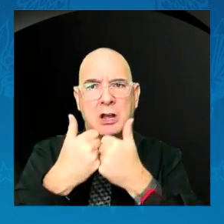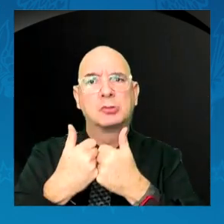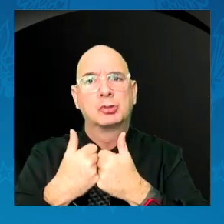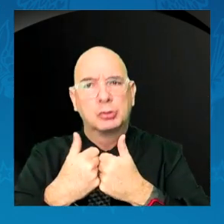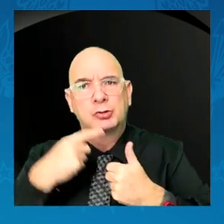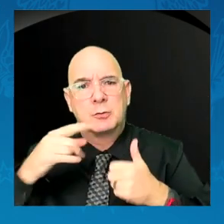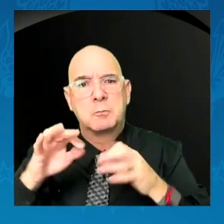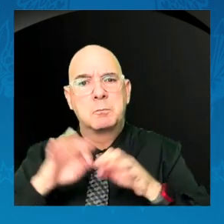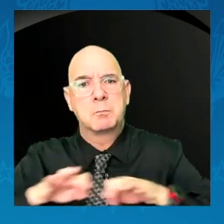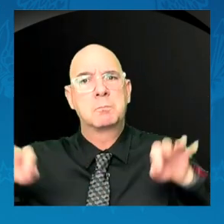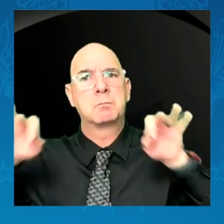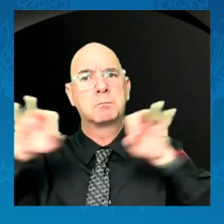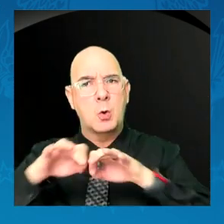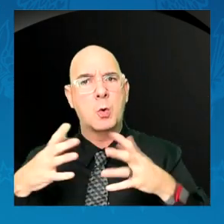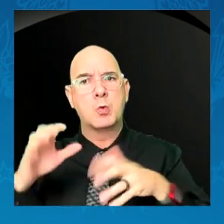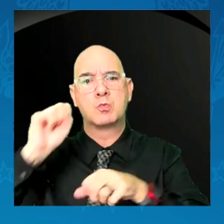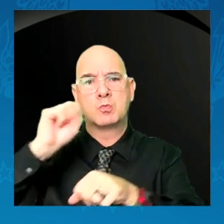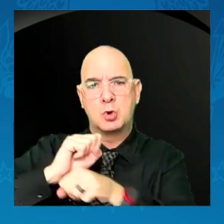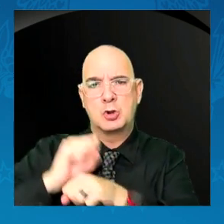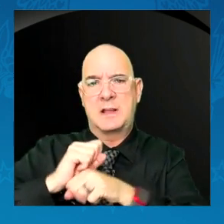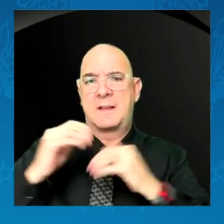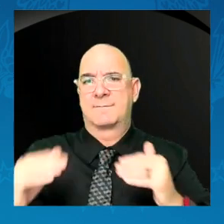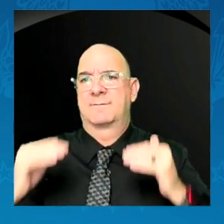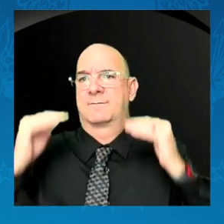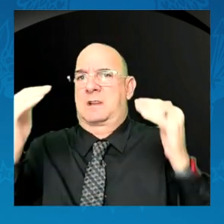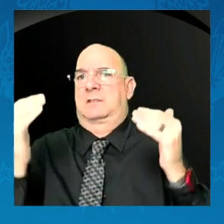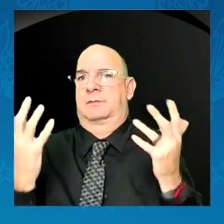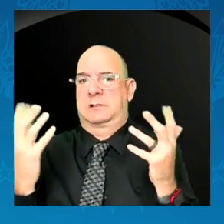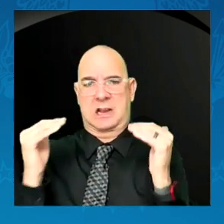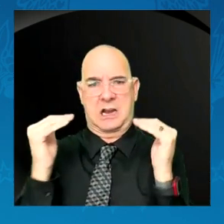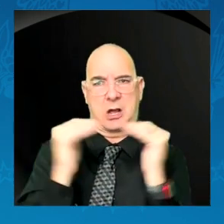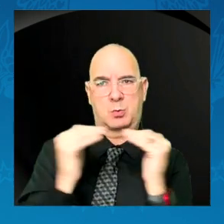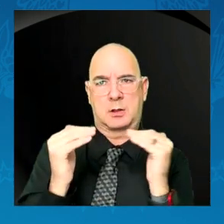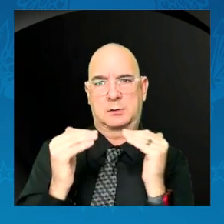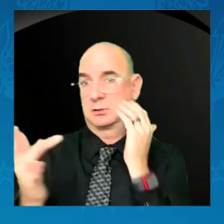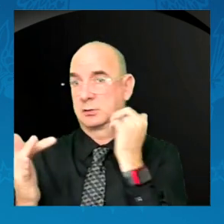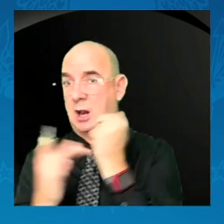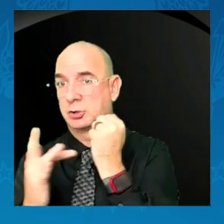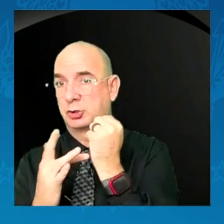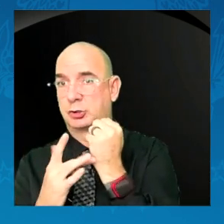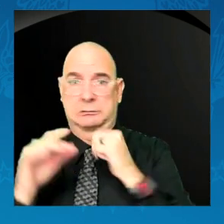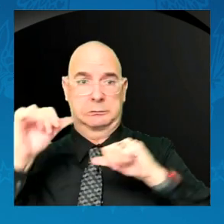includes providing early and mid-career support that meets the needs of scientists, technology